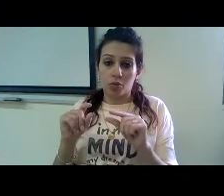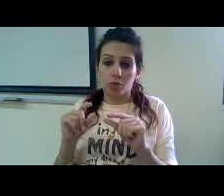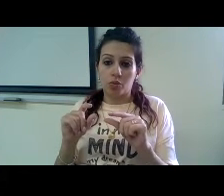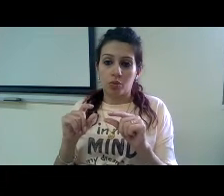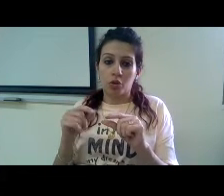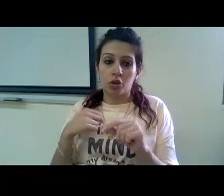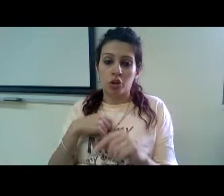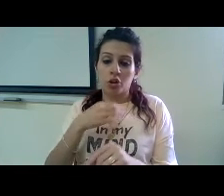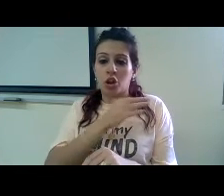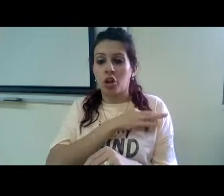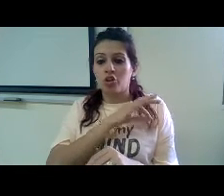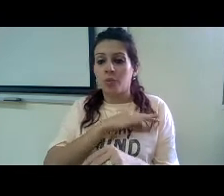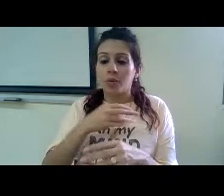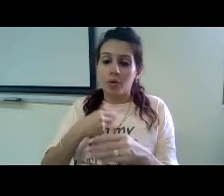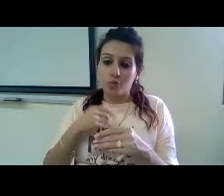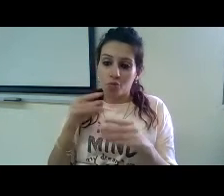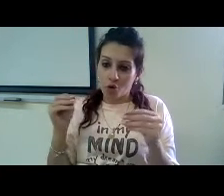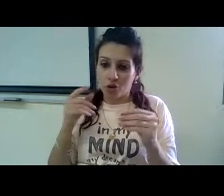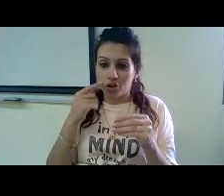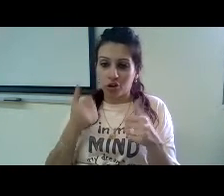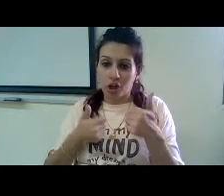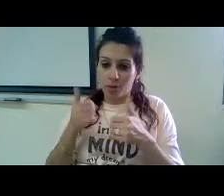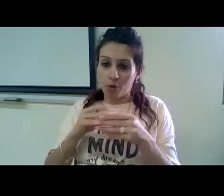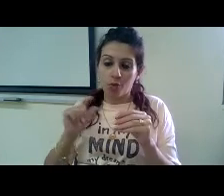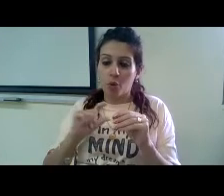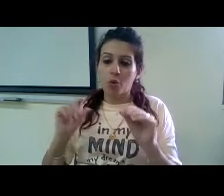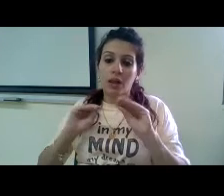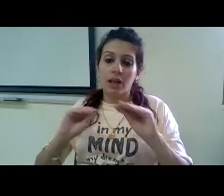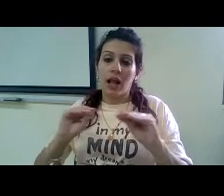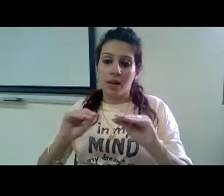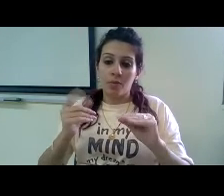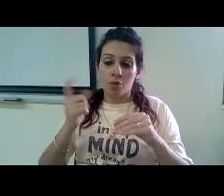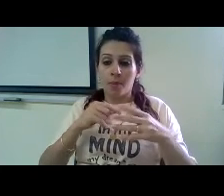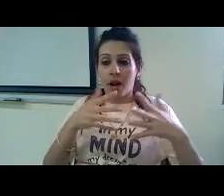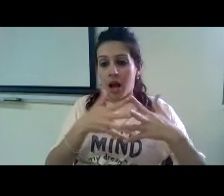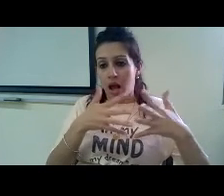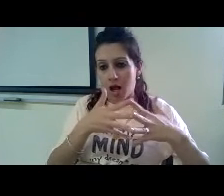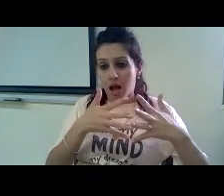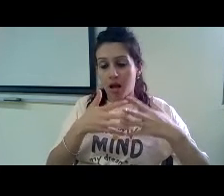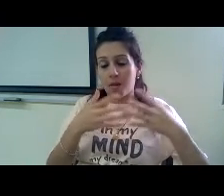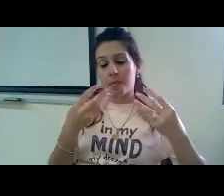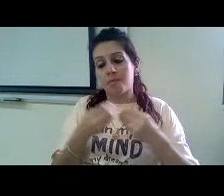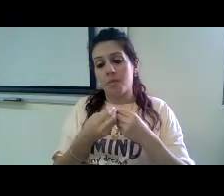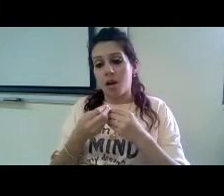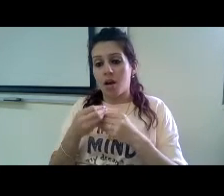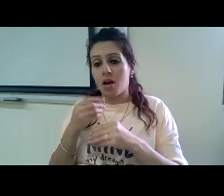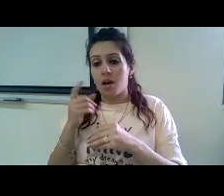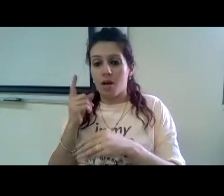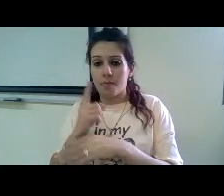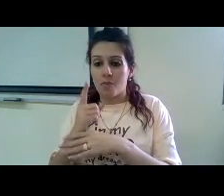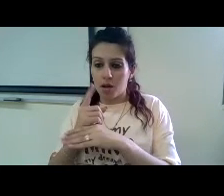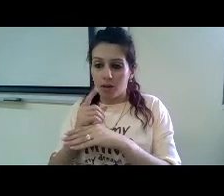when I was forced to return from Myanmar, because of the school closure.